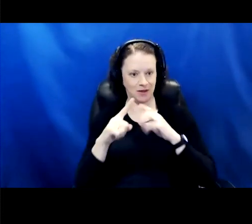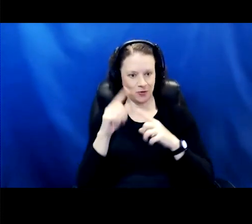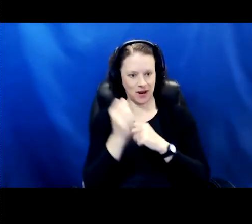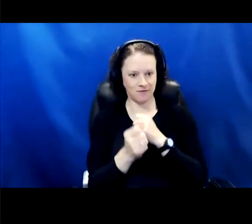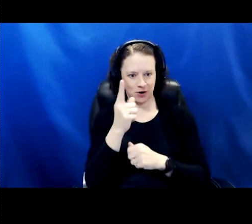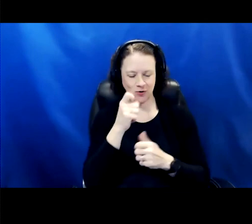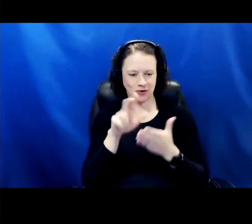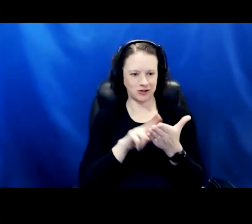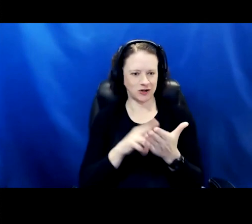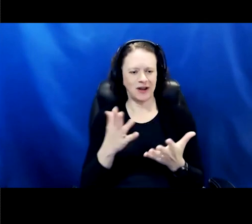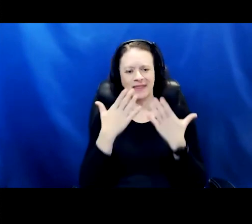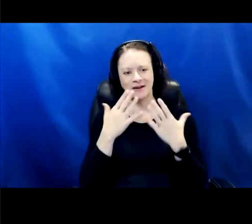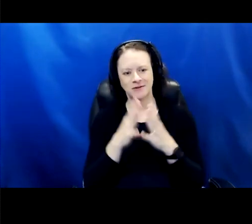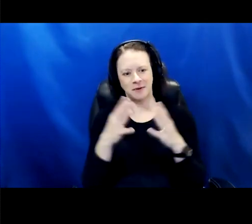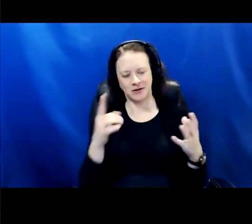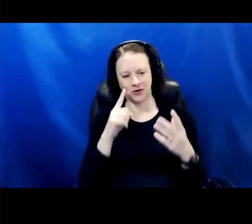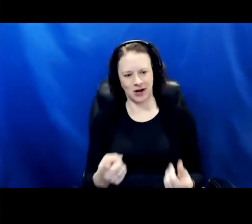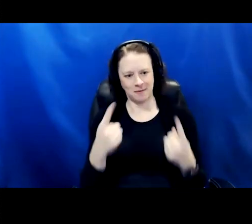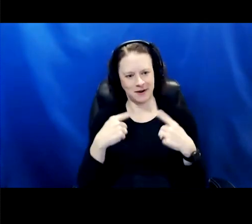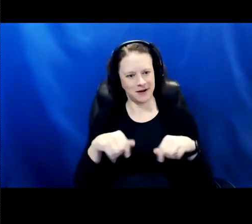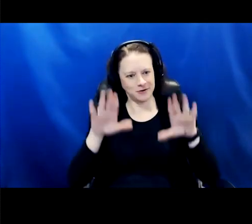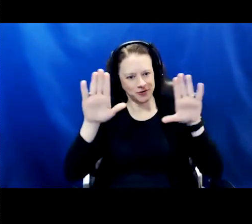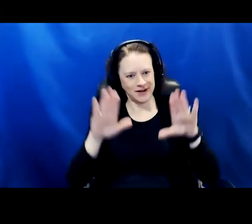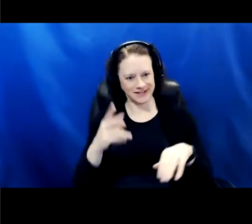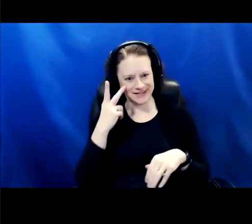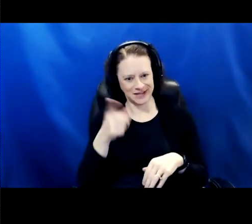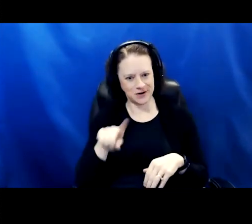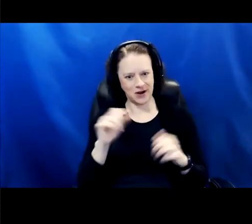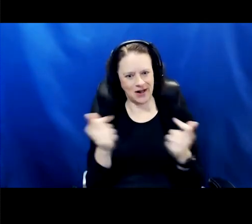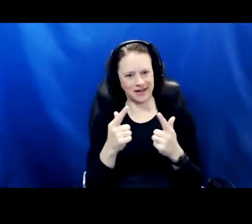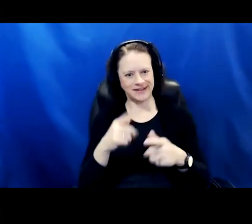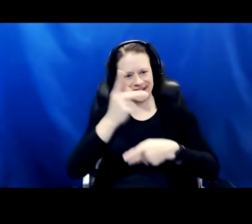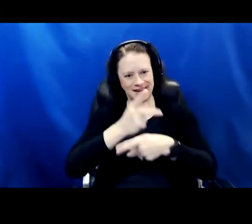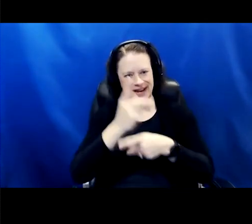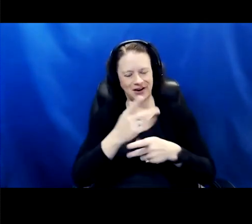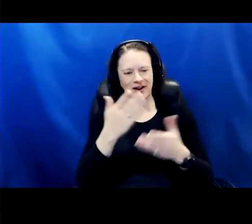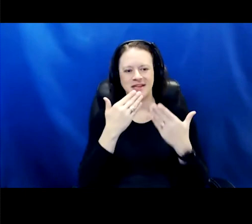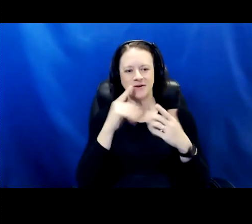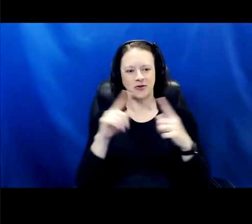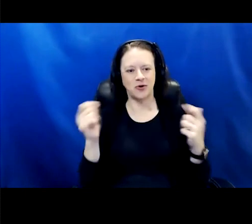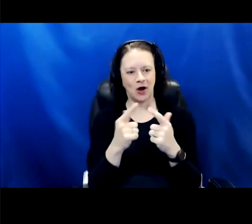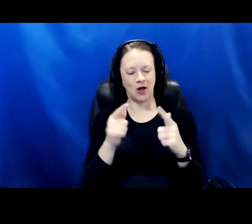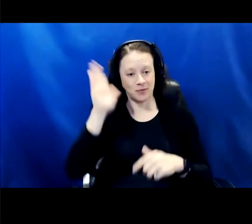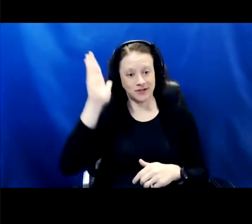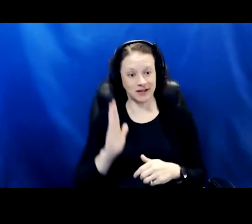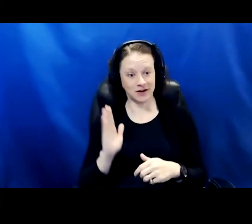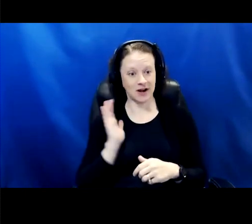and then we thank you for coming. It was good to see you all. Take care. Thank you to all our presenters, our interpreters,